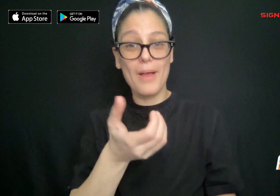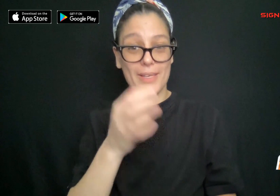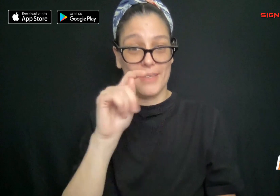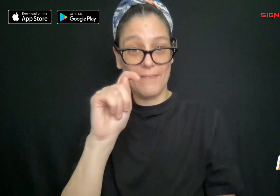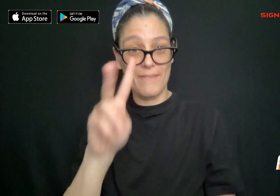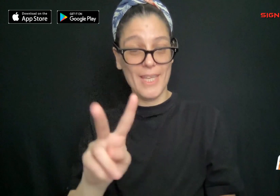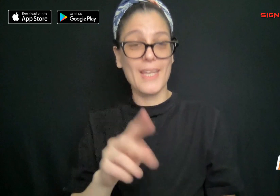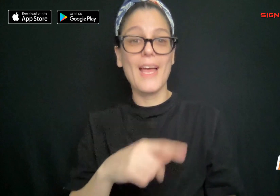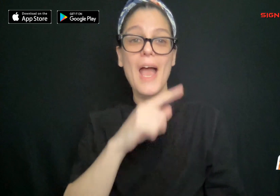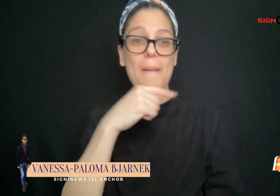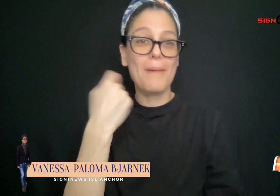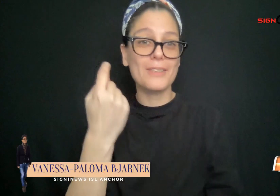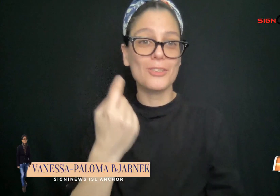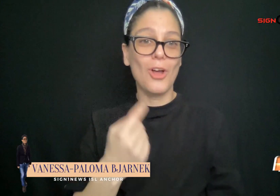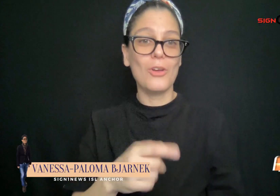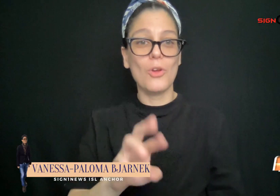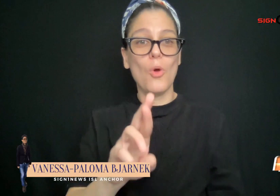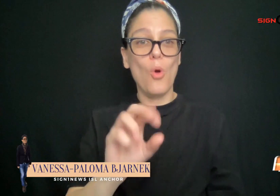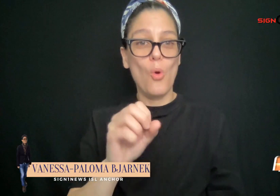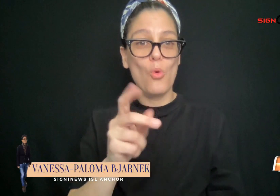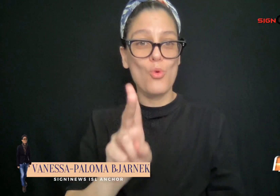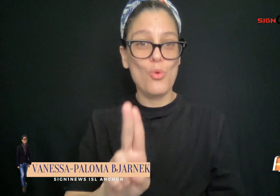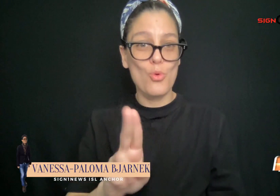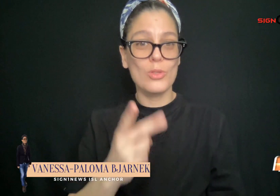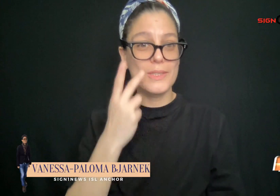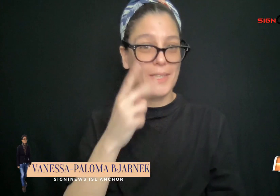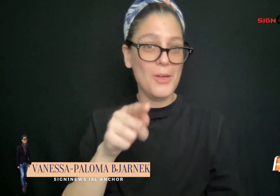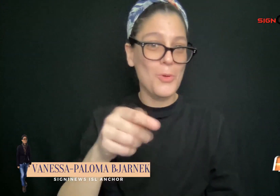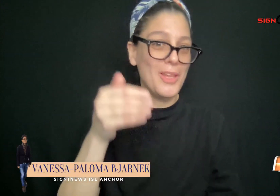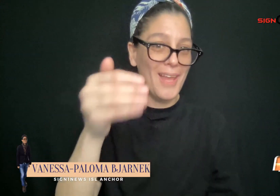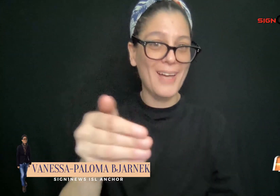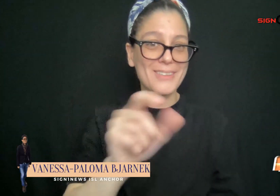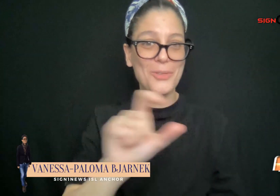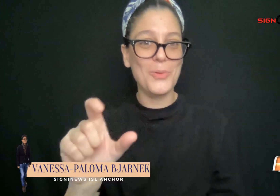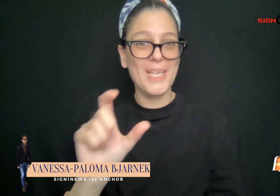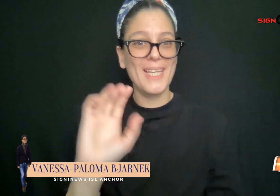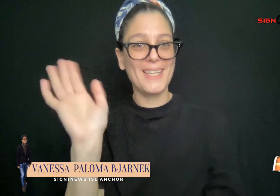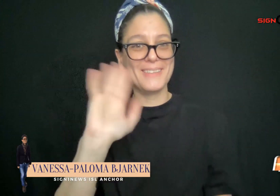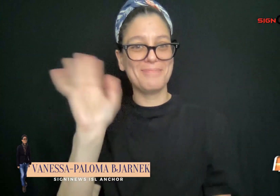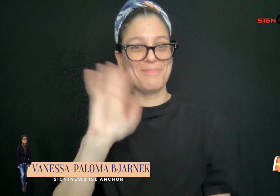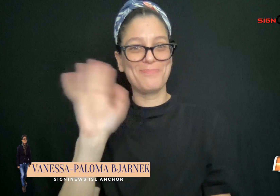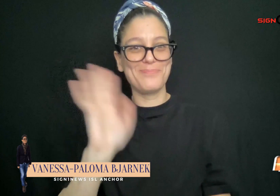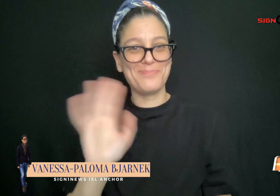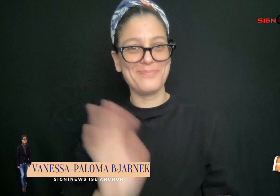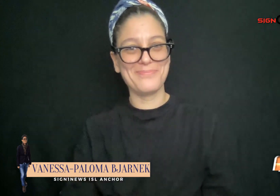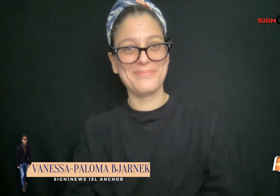watch on Apple TV Amazon and Roku see you next week bye